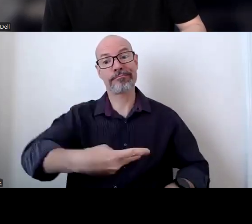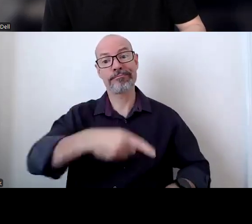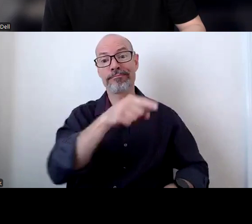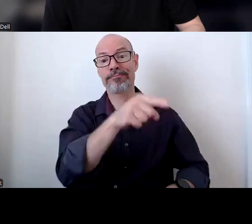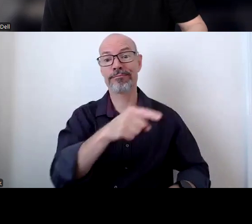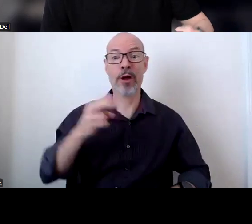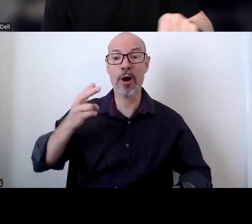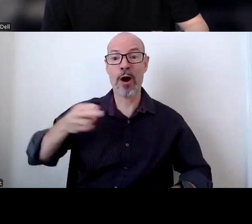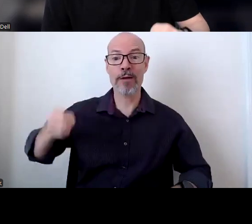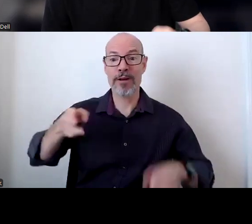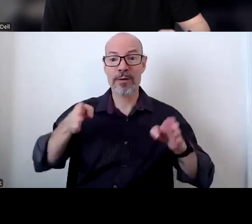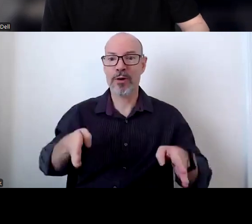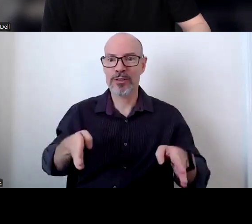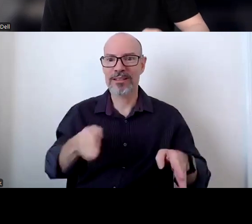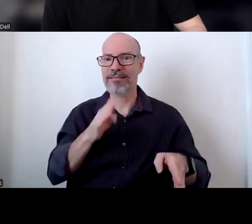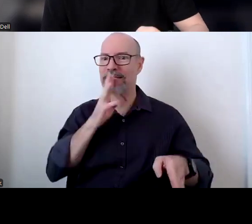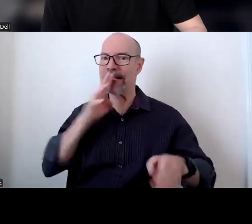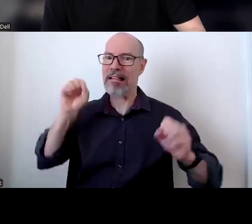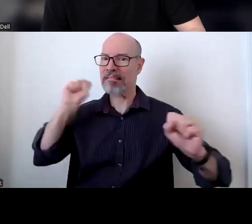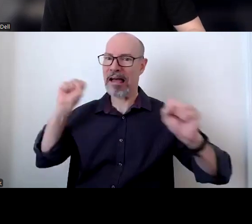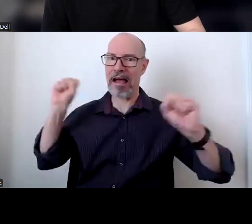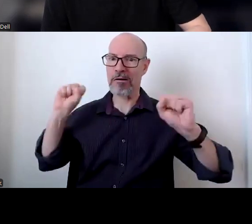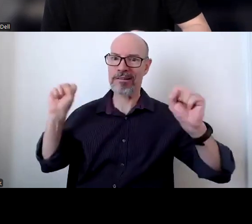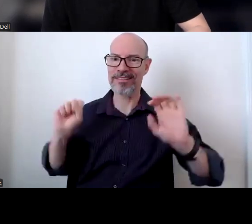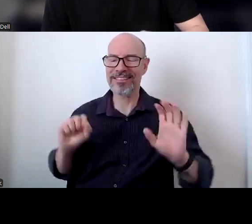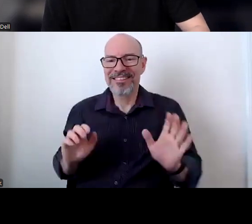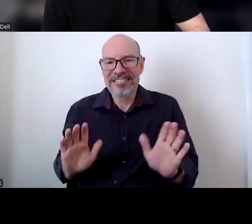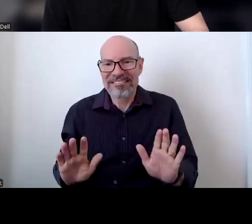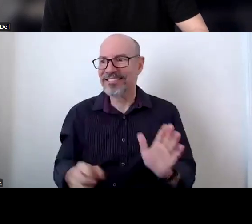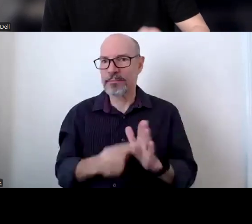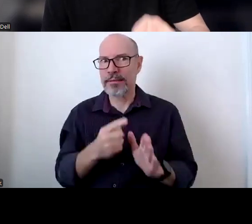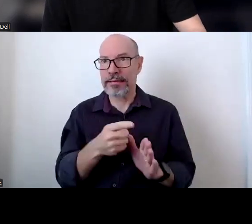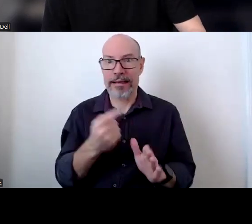people speak very loudly because they can't hear themselves, and it will be nice if you can make them aware of the fact they